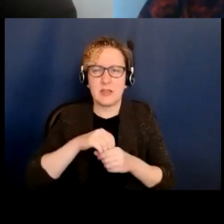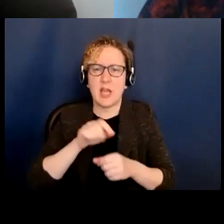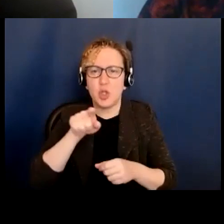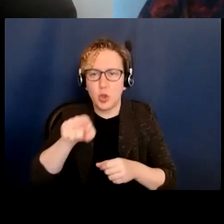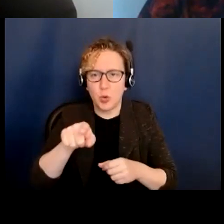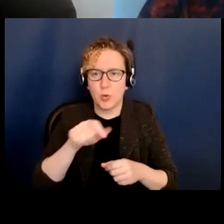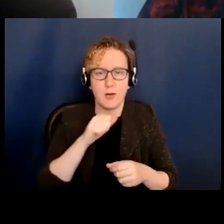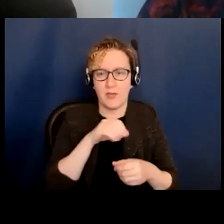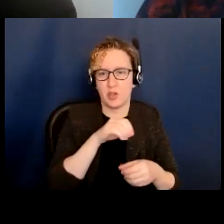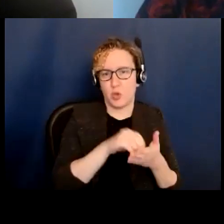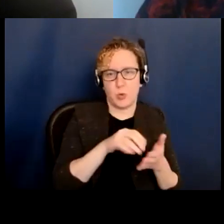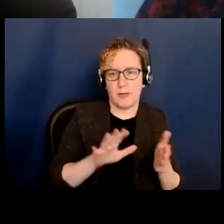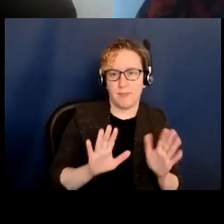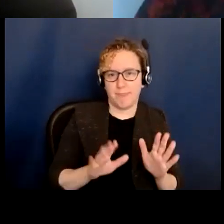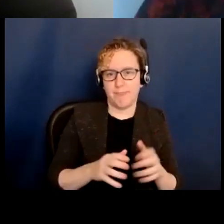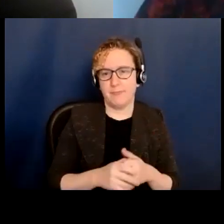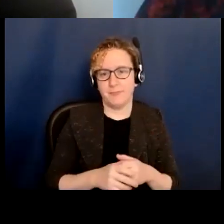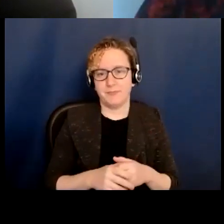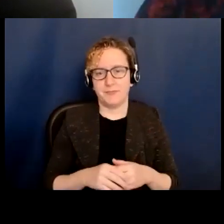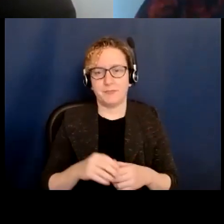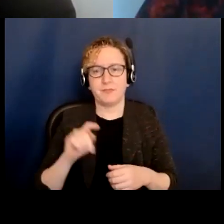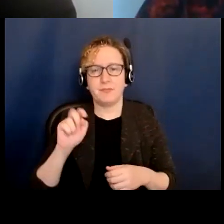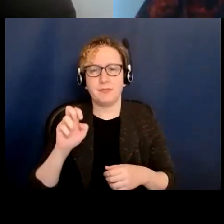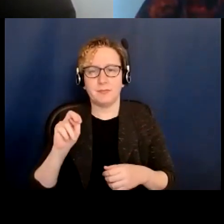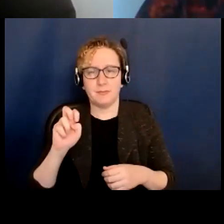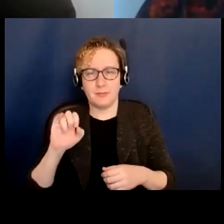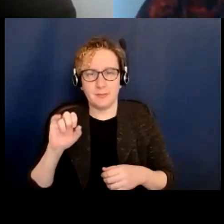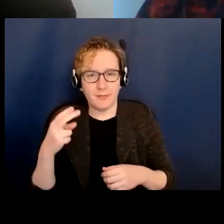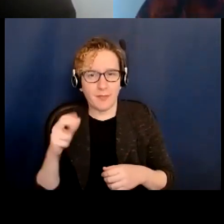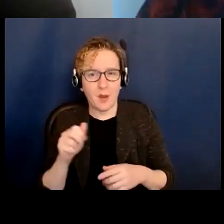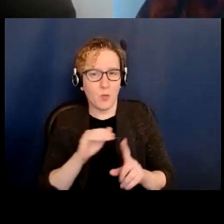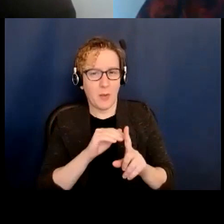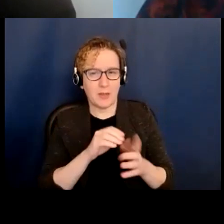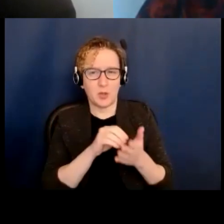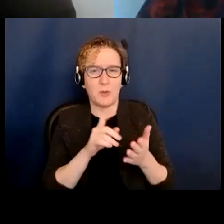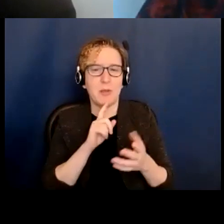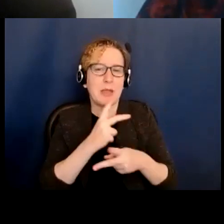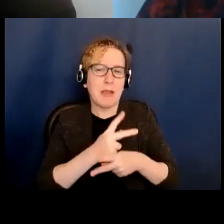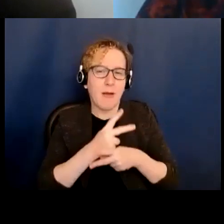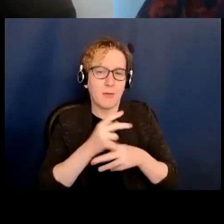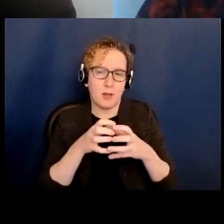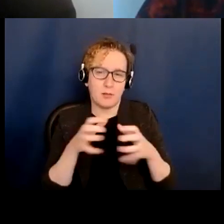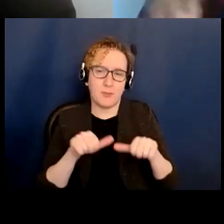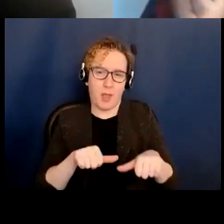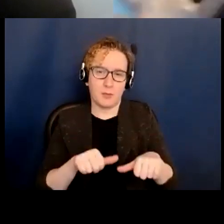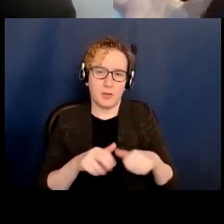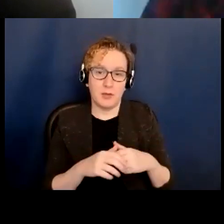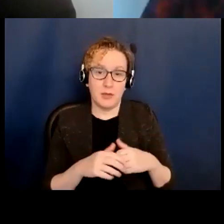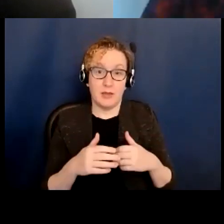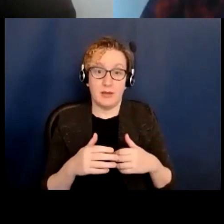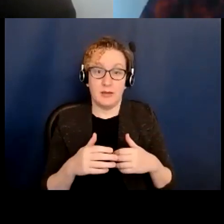Remind the student to be as careful as possible.